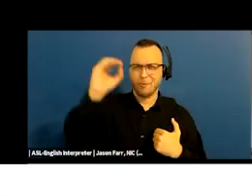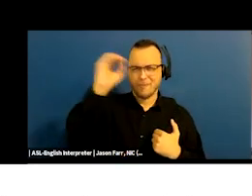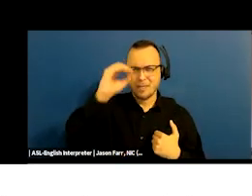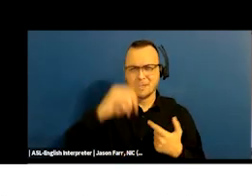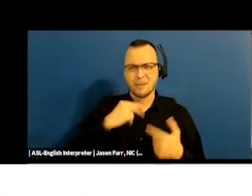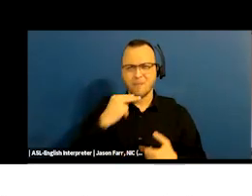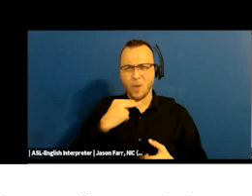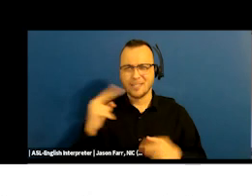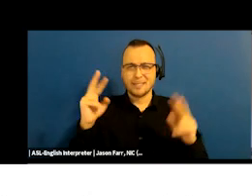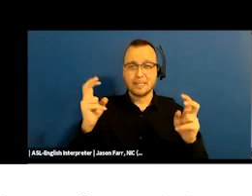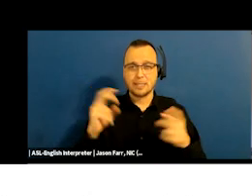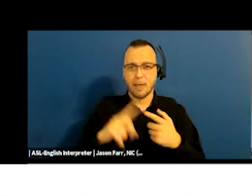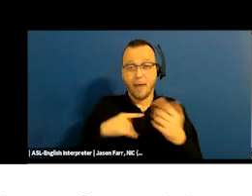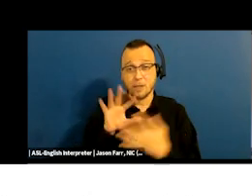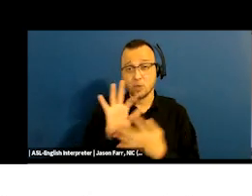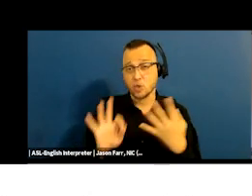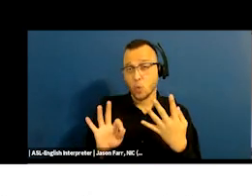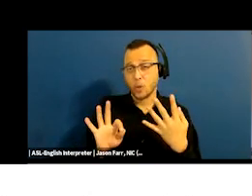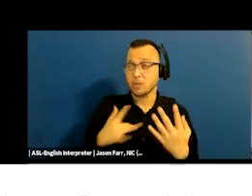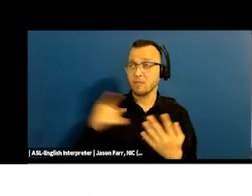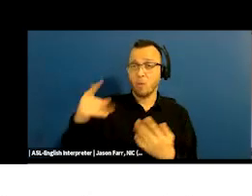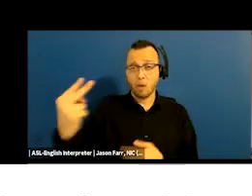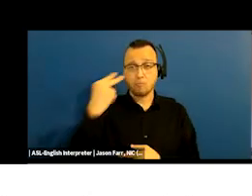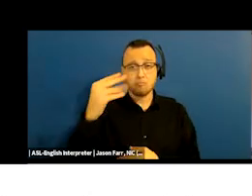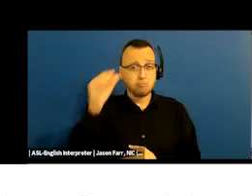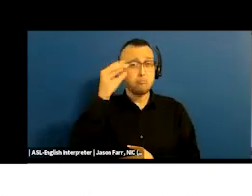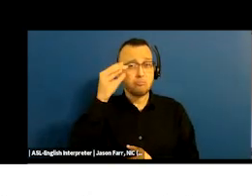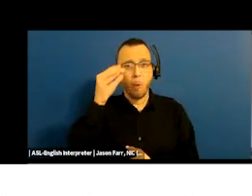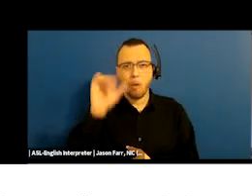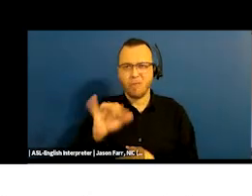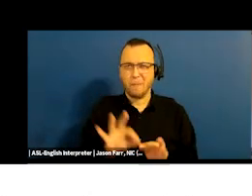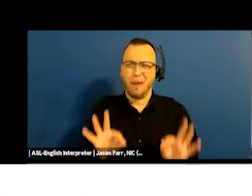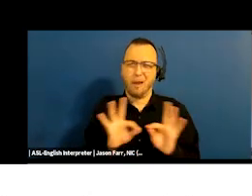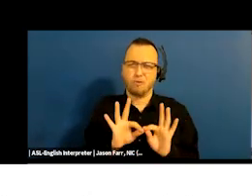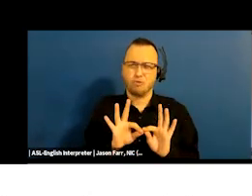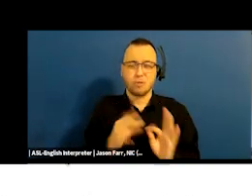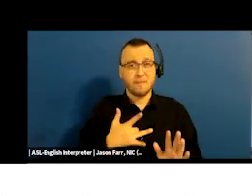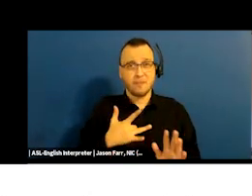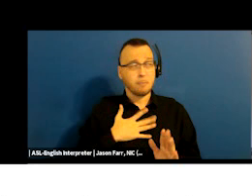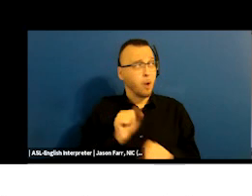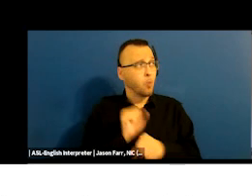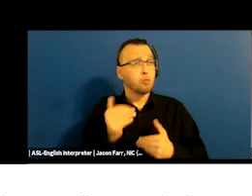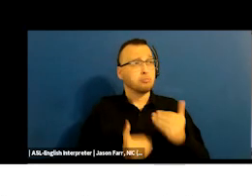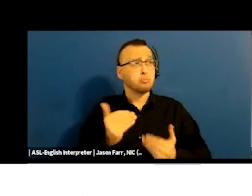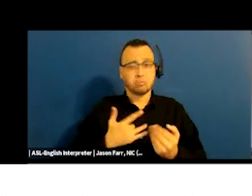Several factors that go into feeling resilient is certainly feeling valued,